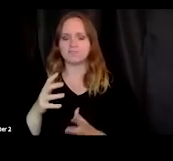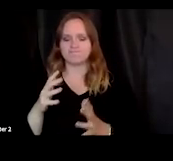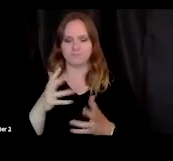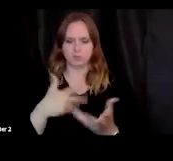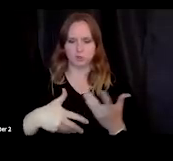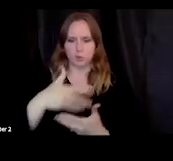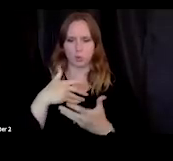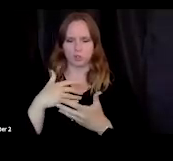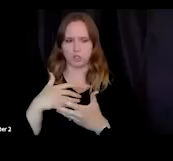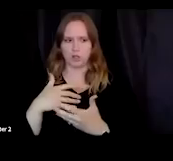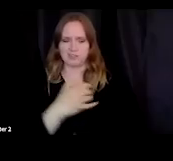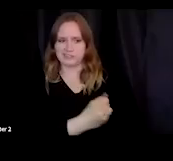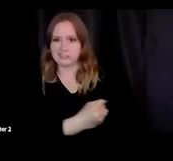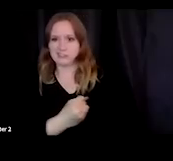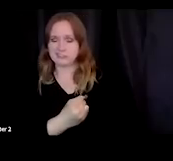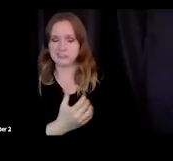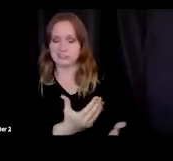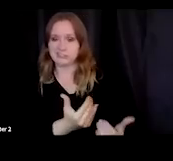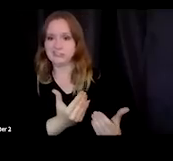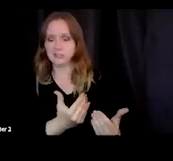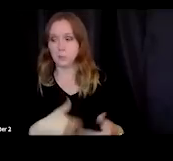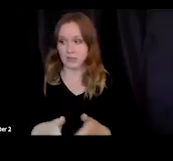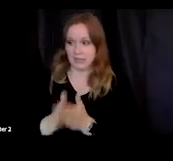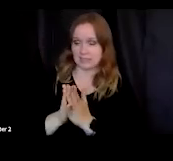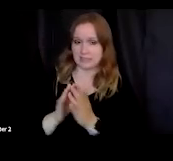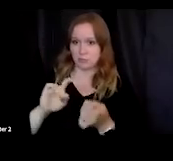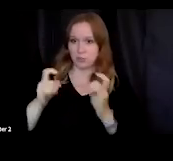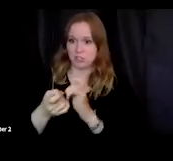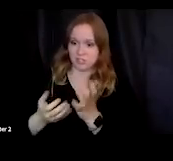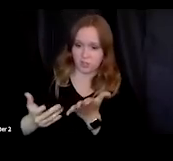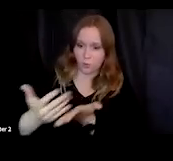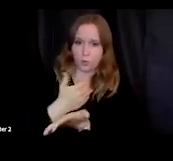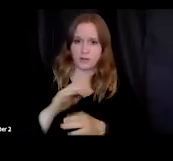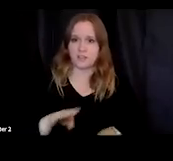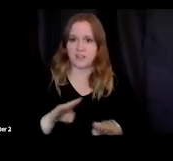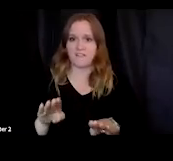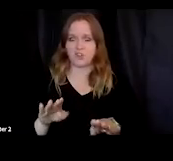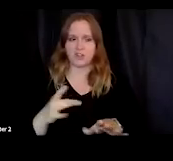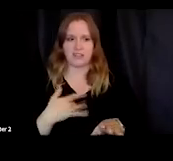to change hoarding behaviors, we're asking them to change perhaps their only social connection.